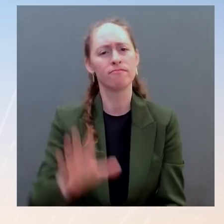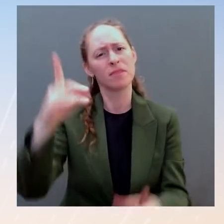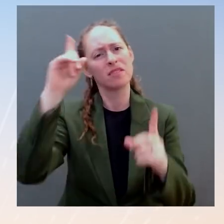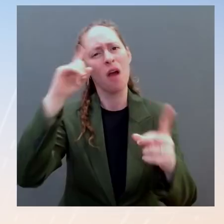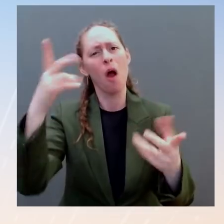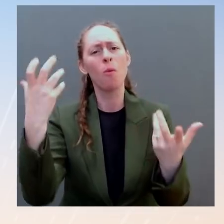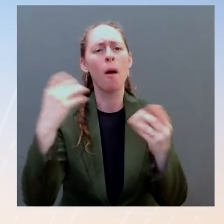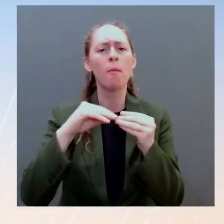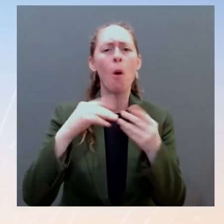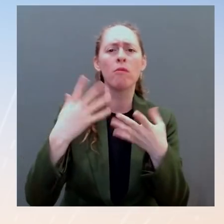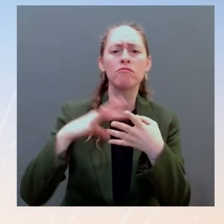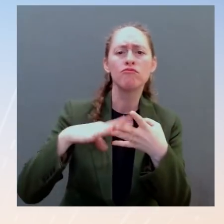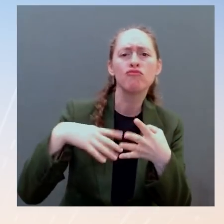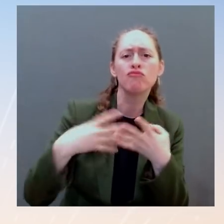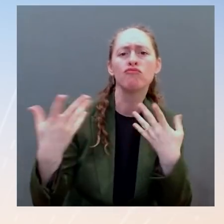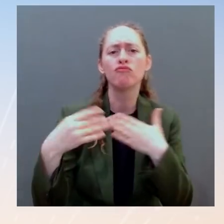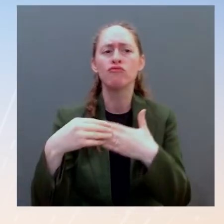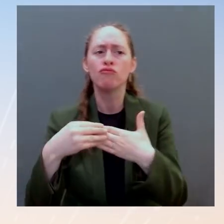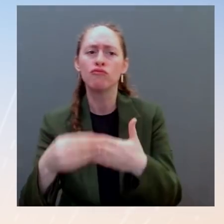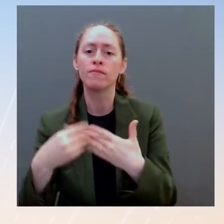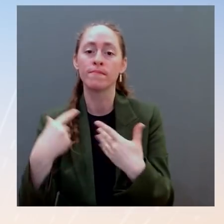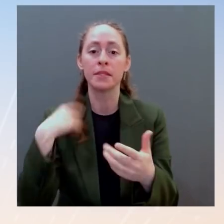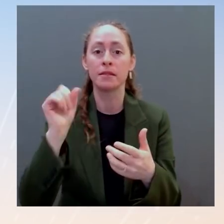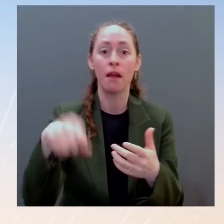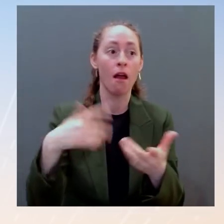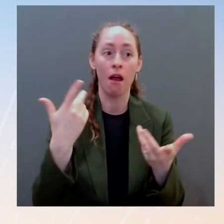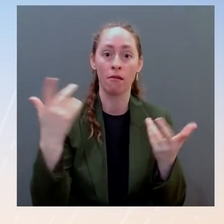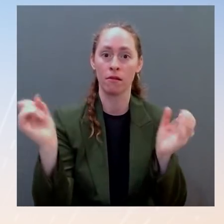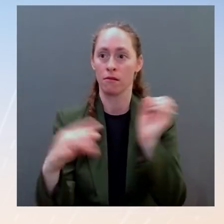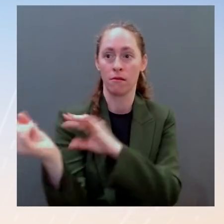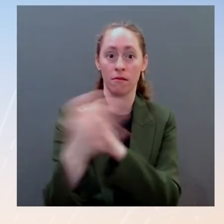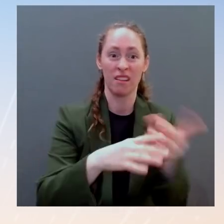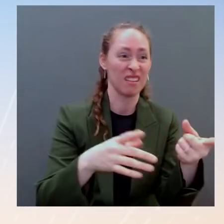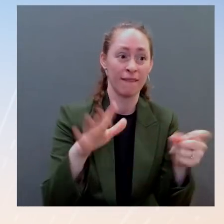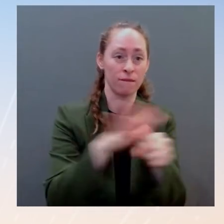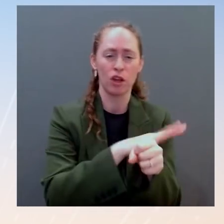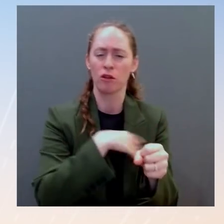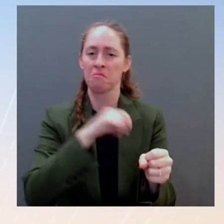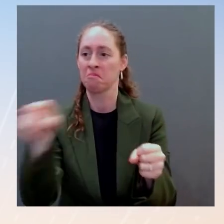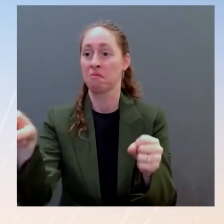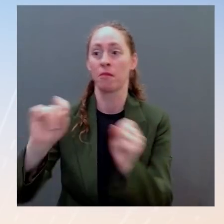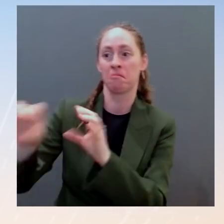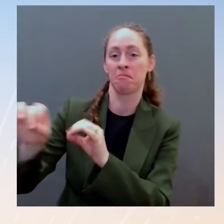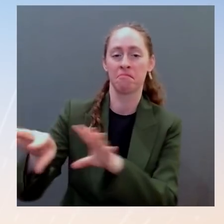getting them on shelves, lowering costs. I also wanted to note that while the President is doing everything in his power